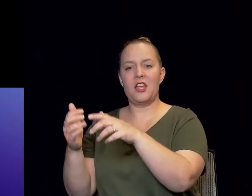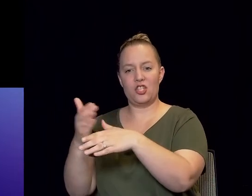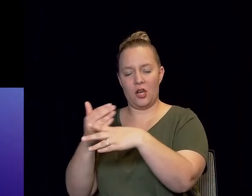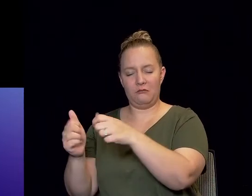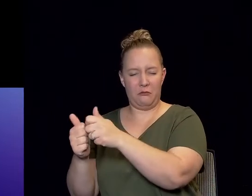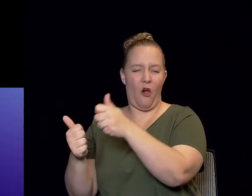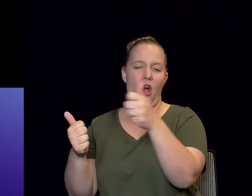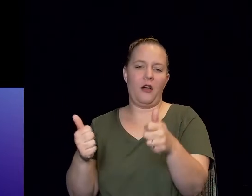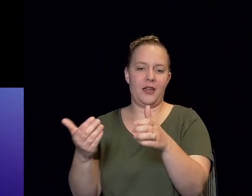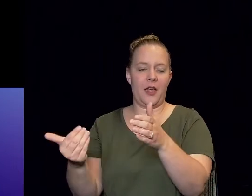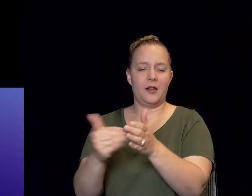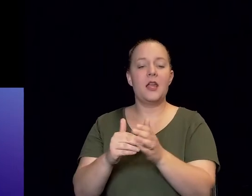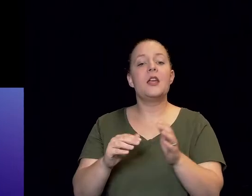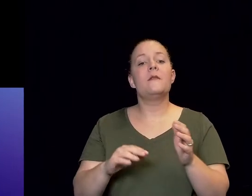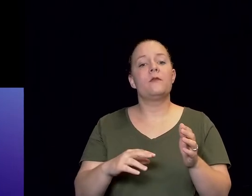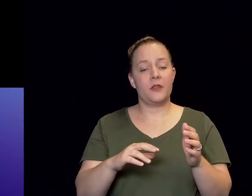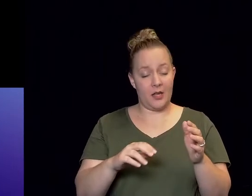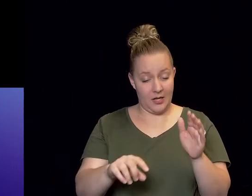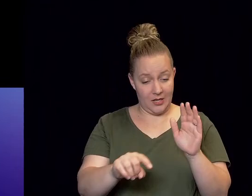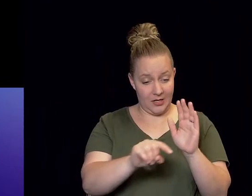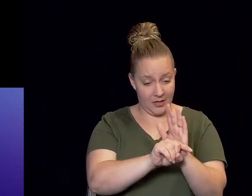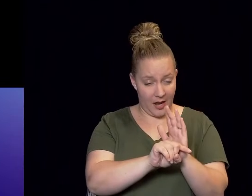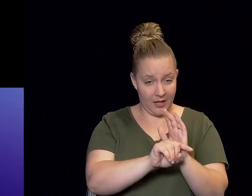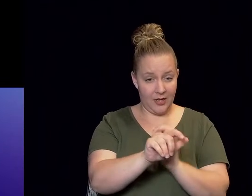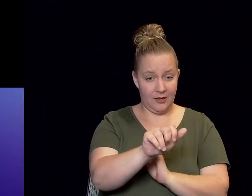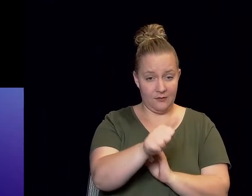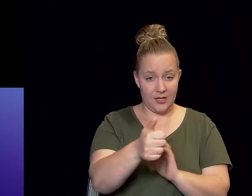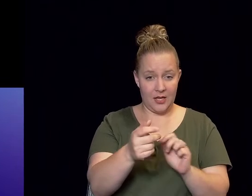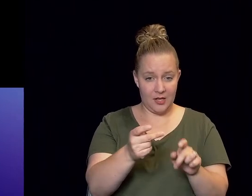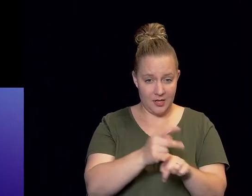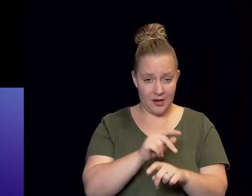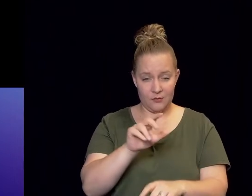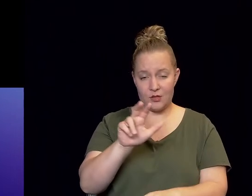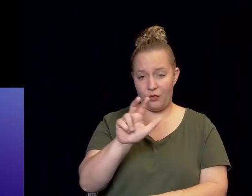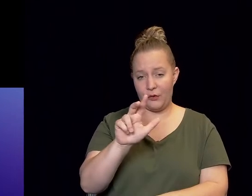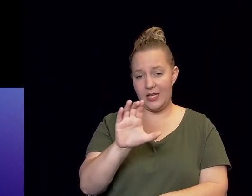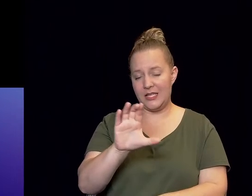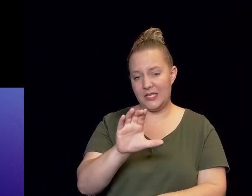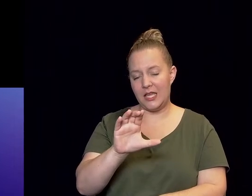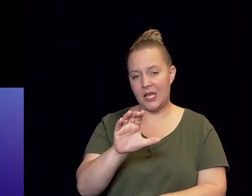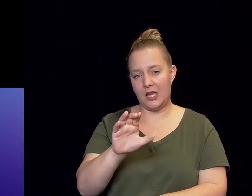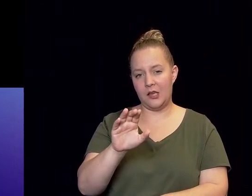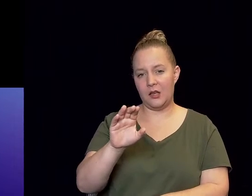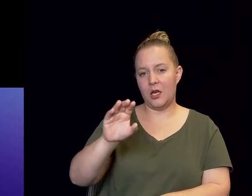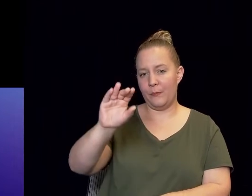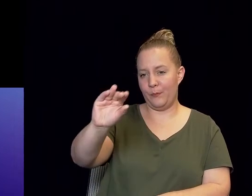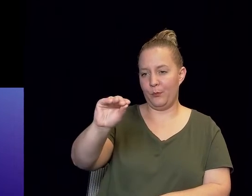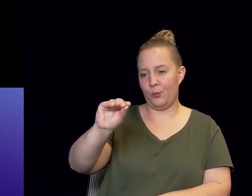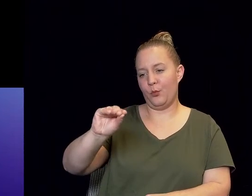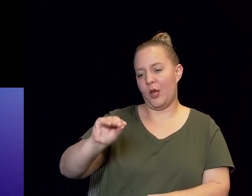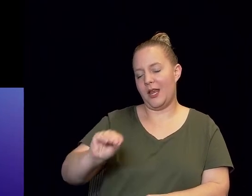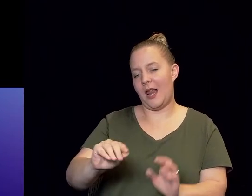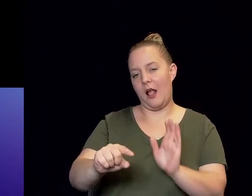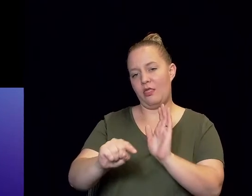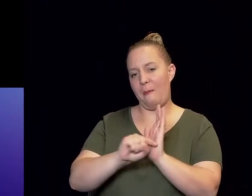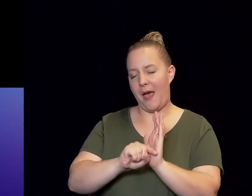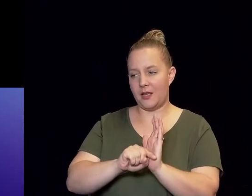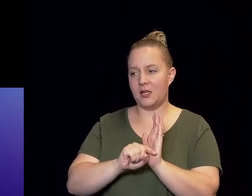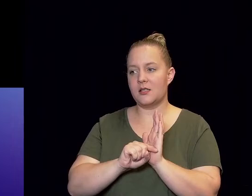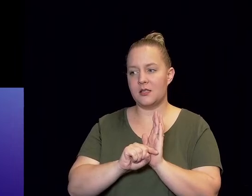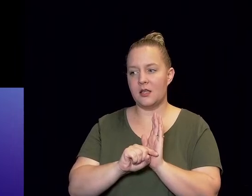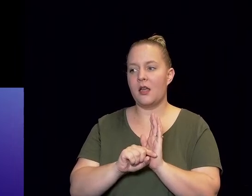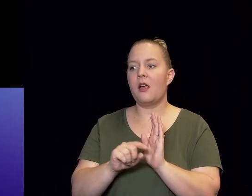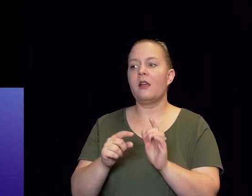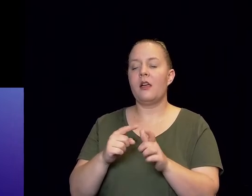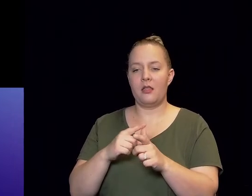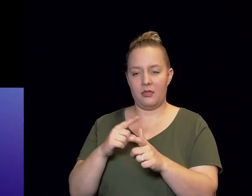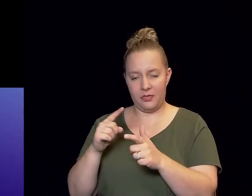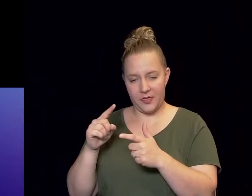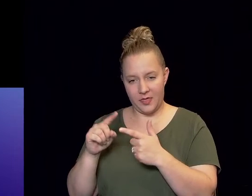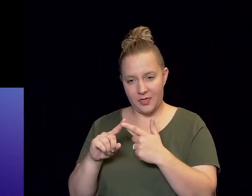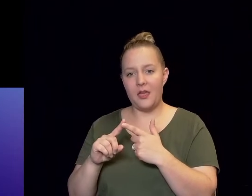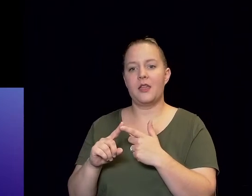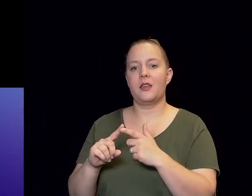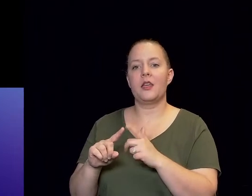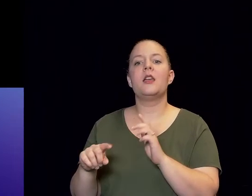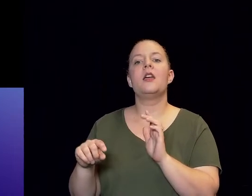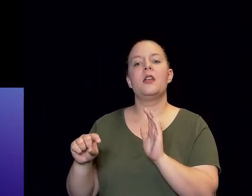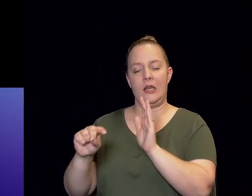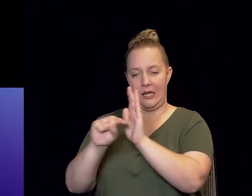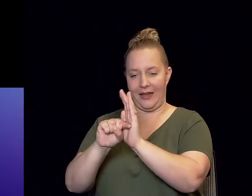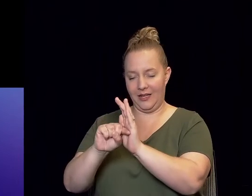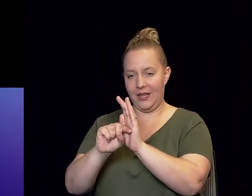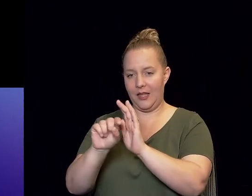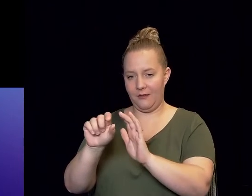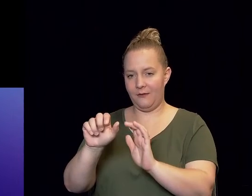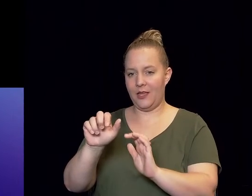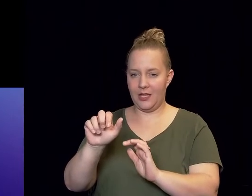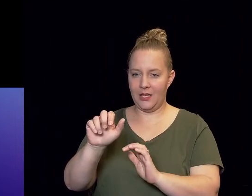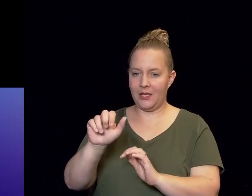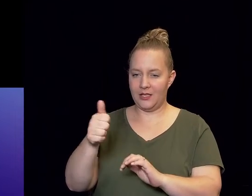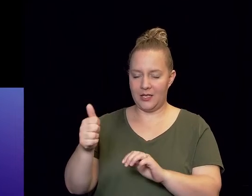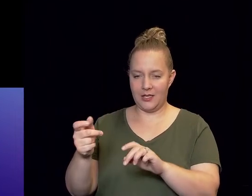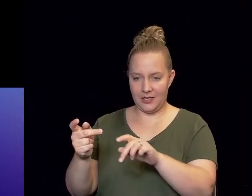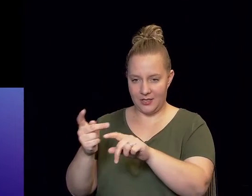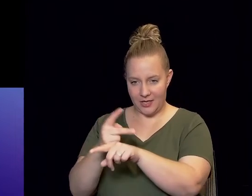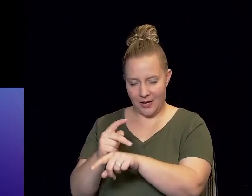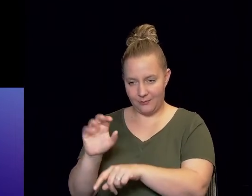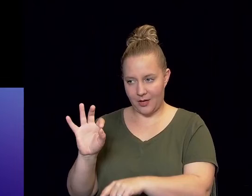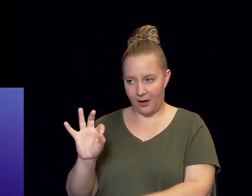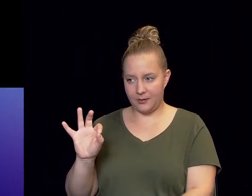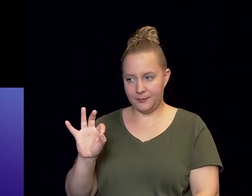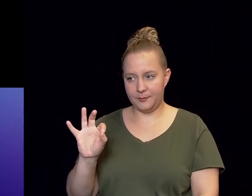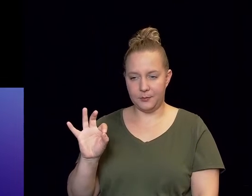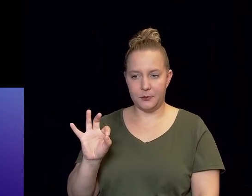10 times 3c. Let's bring down our big minus sign. Then we have -10 times 9.